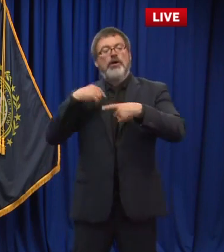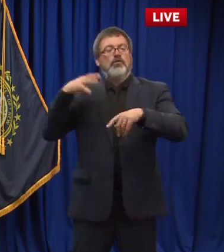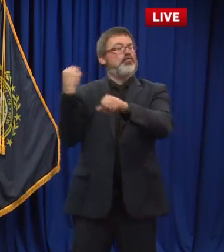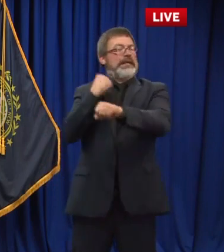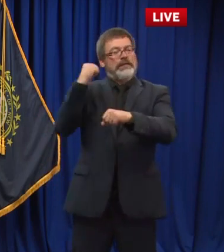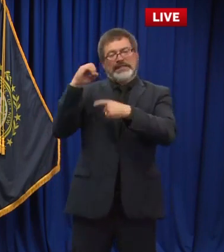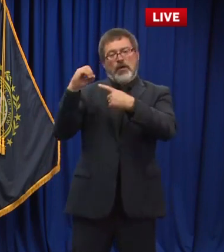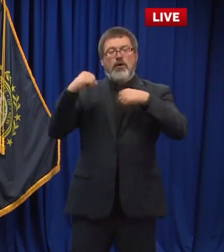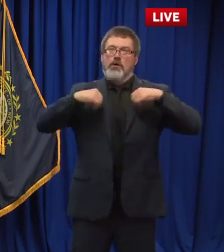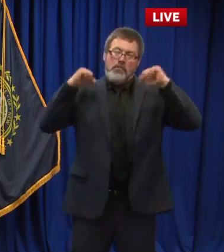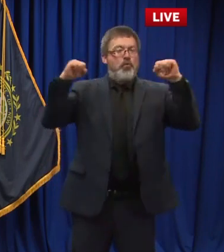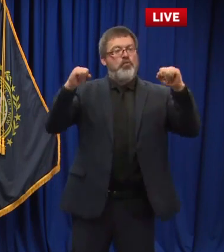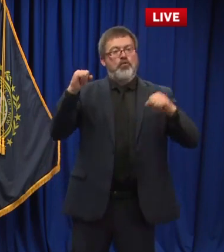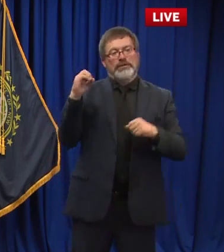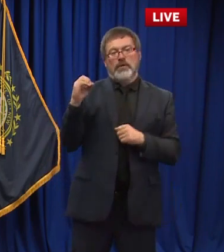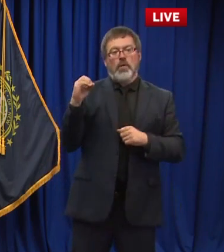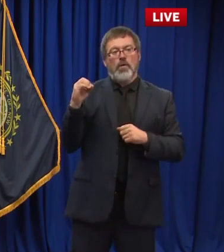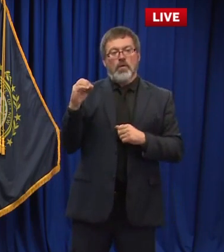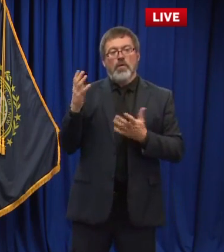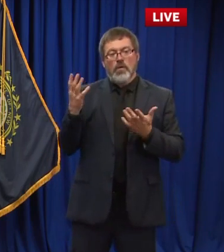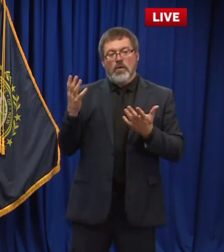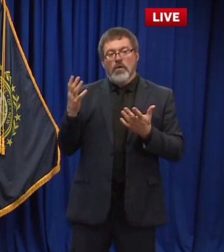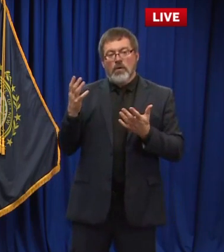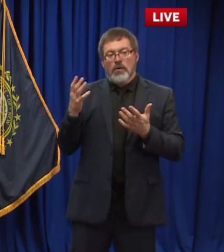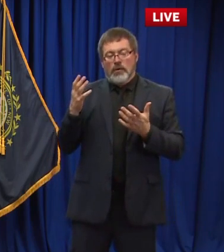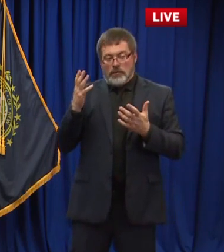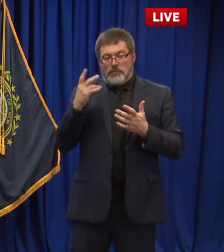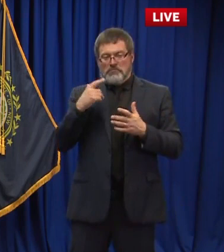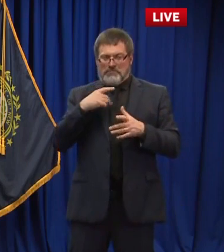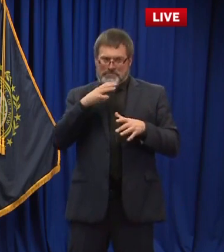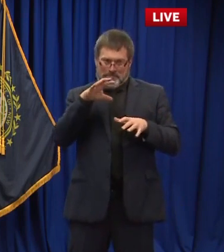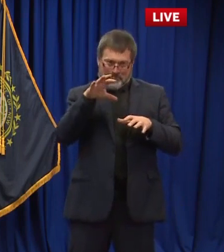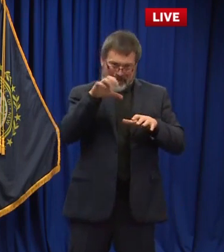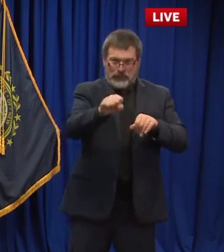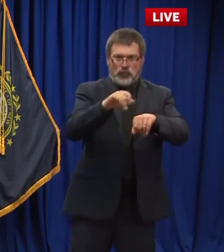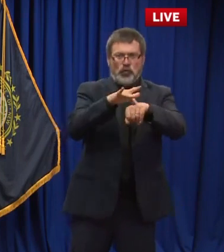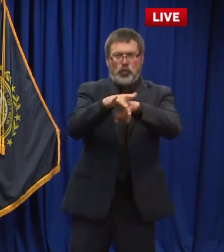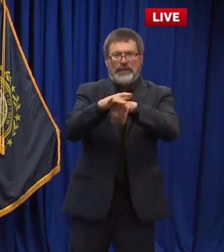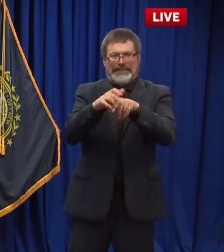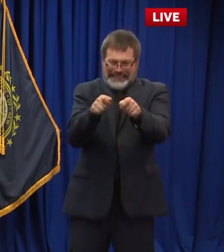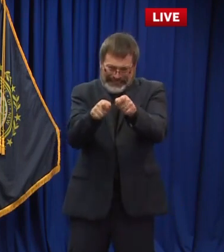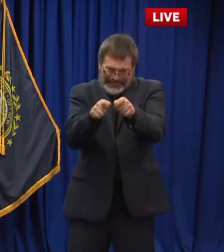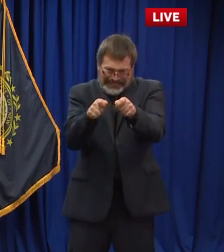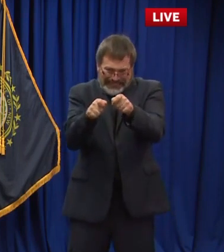WE DO NOT WANT TO DECLARE VICTORY, BUT IT IS THE LAST THING WE WERE ARE DOING THERE.